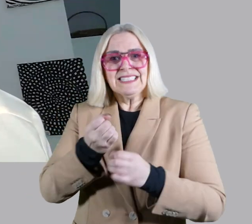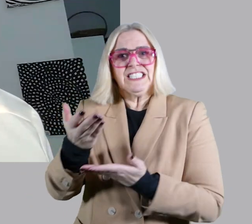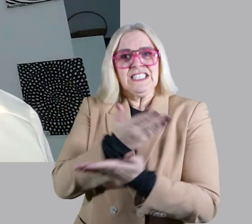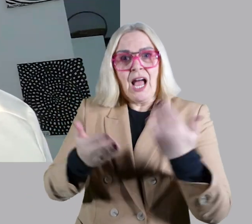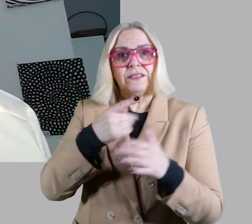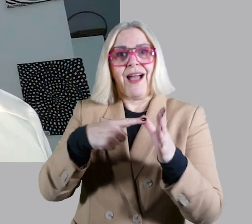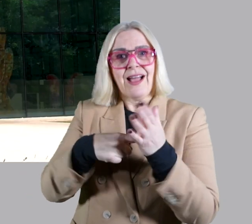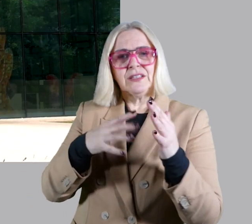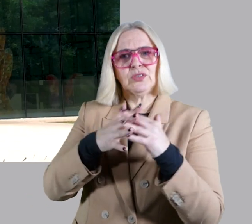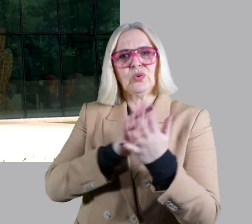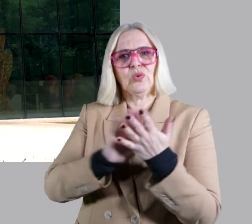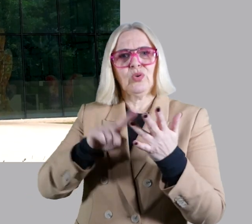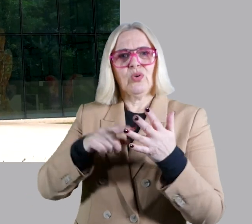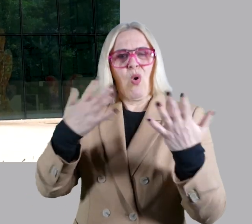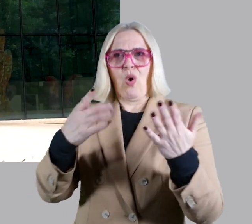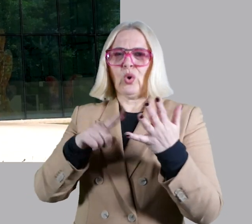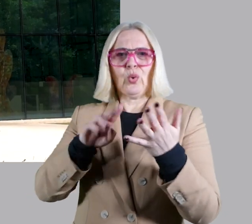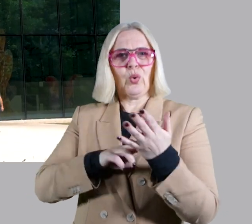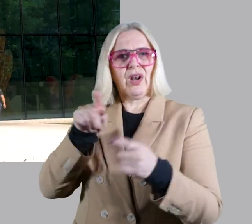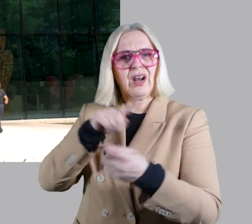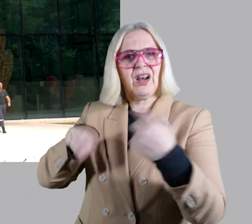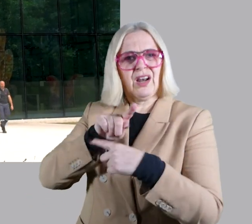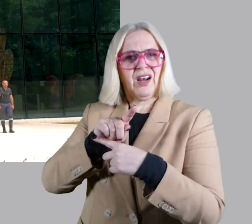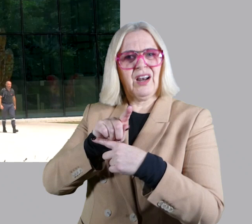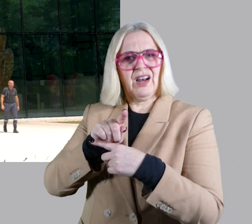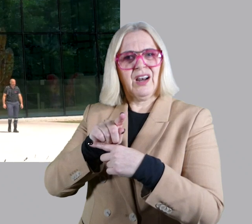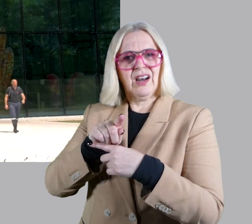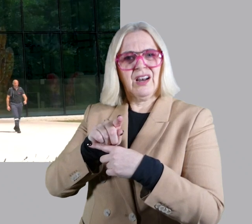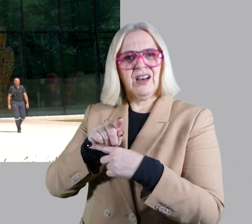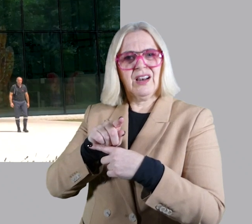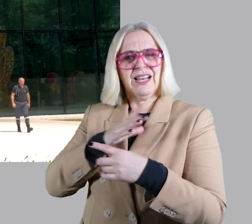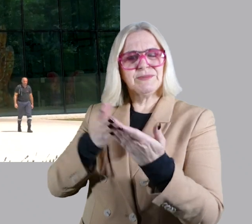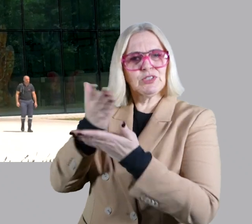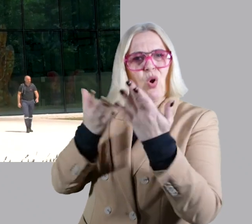where we have a speaking opportunity at W.H.O. or U.N.